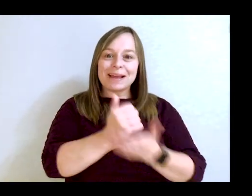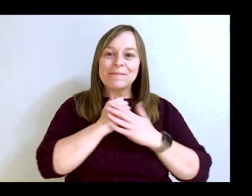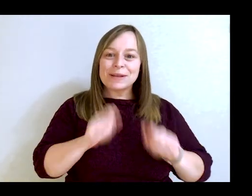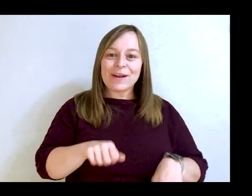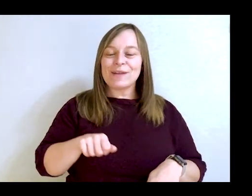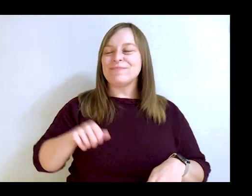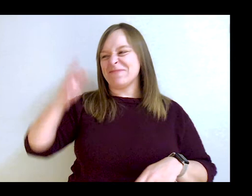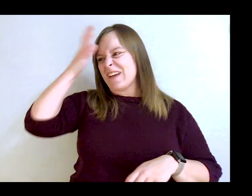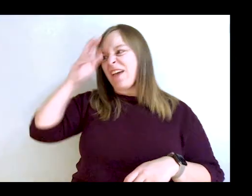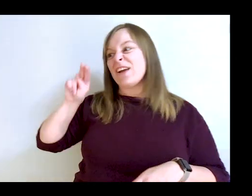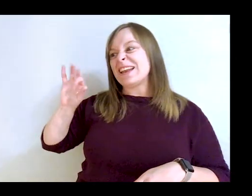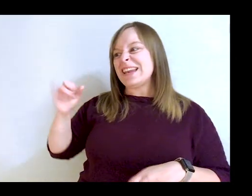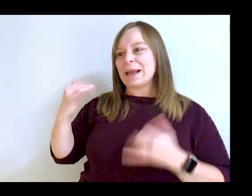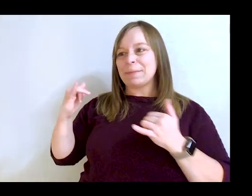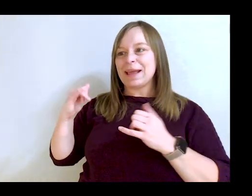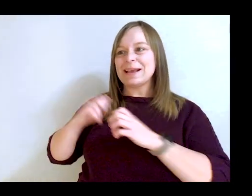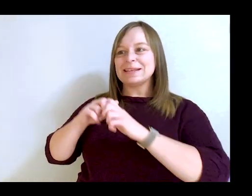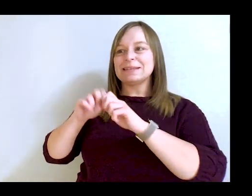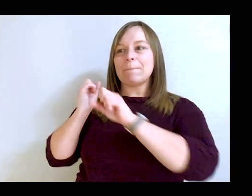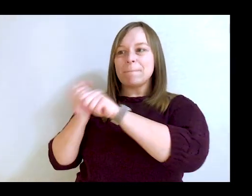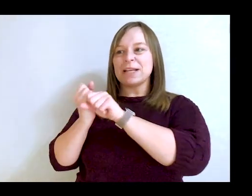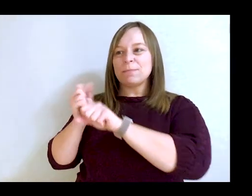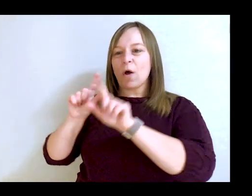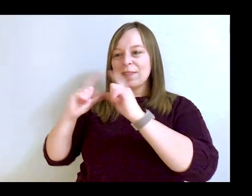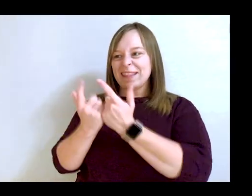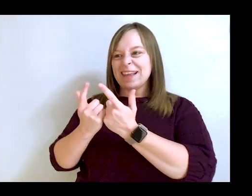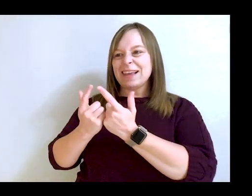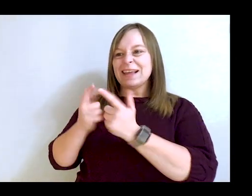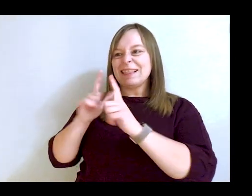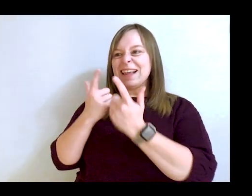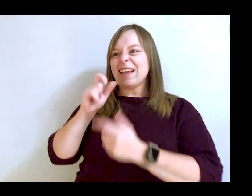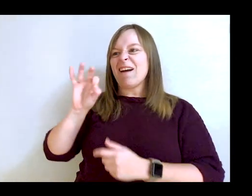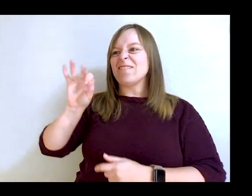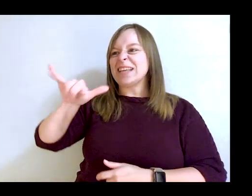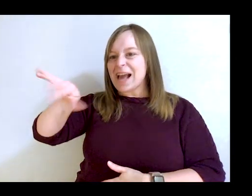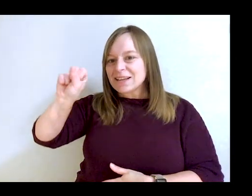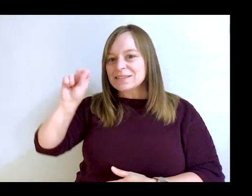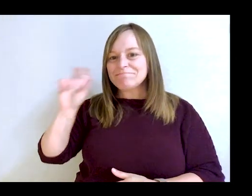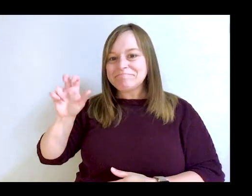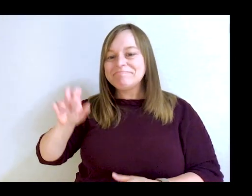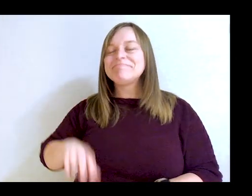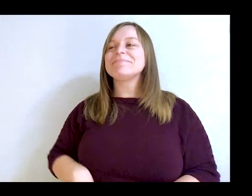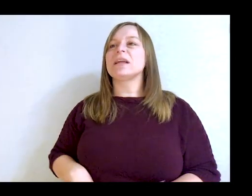R: Nich also plays in a baseball league called, The League of Yes. So you